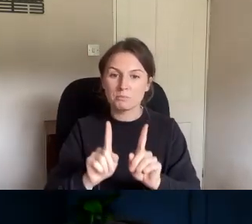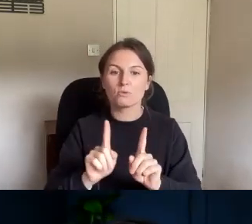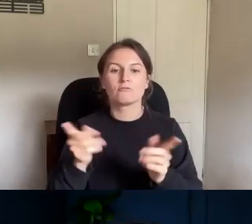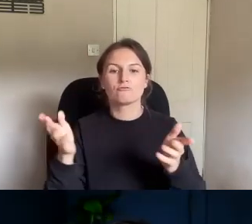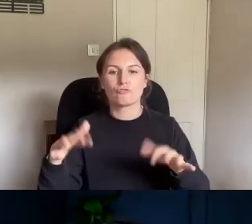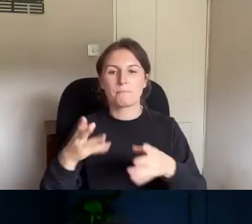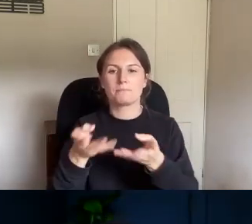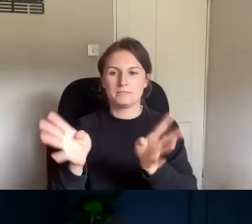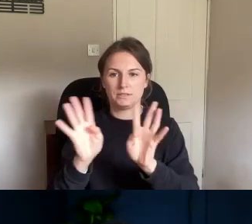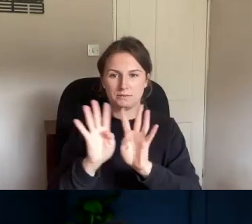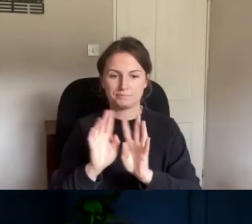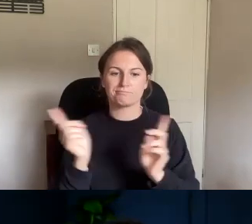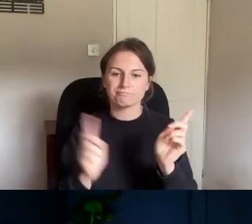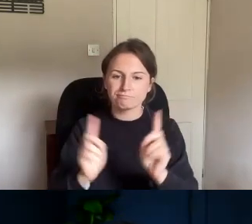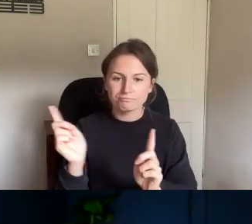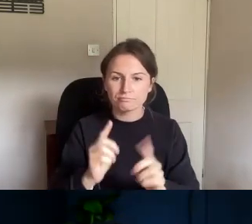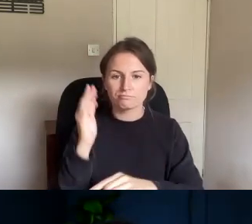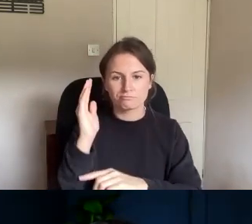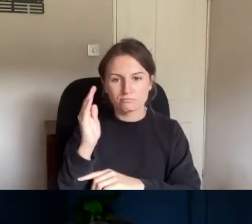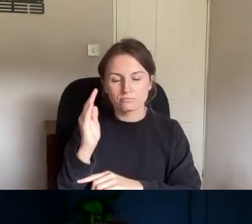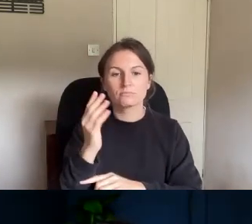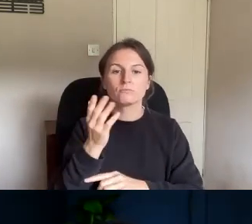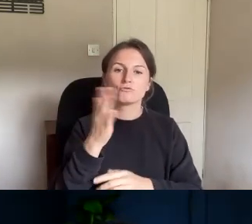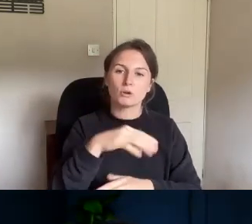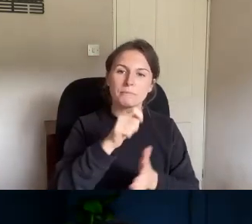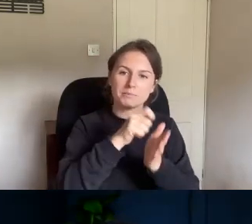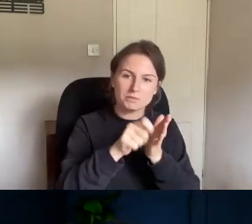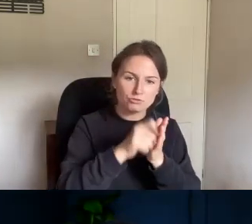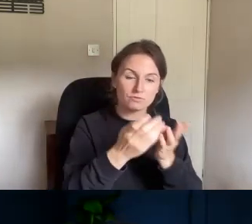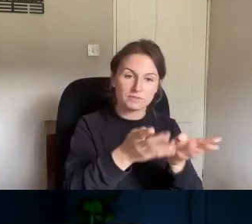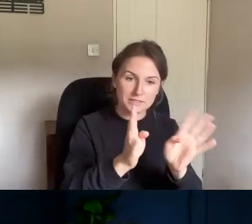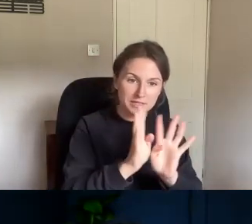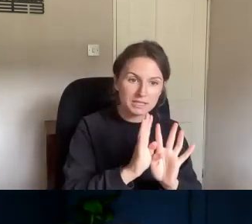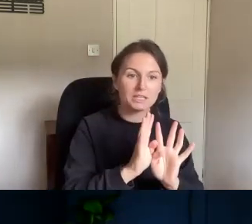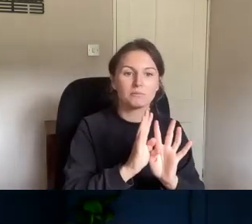so they're the administrative team and everybody that's going to make it happen and read through all